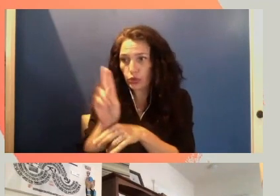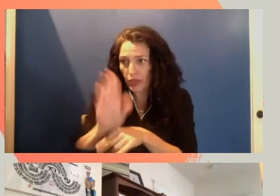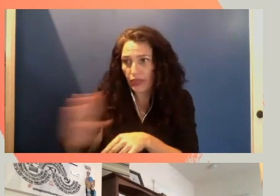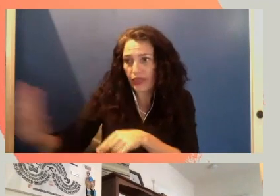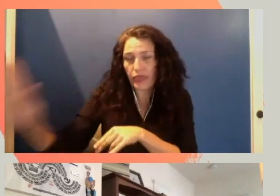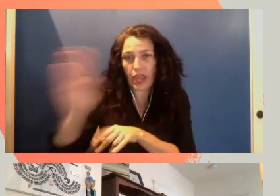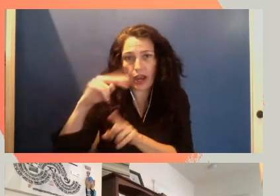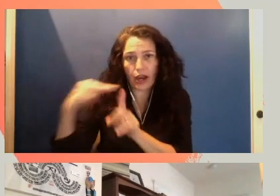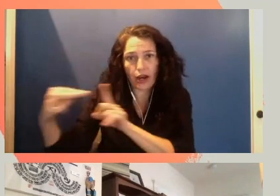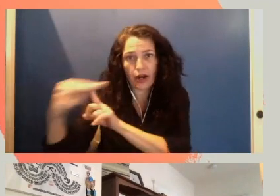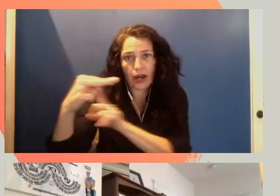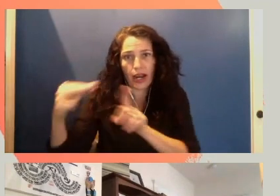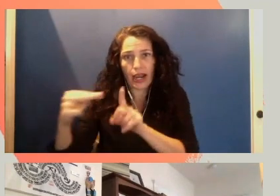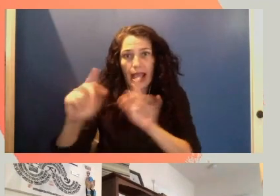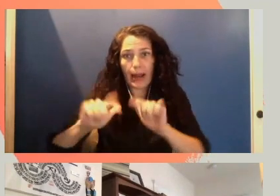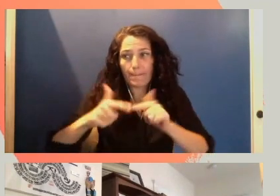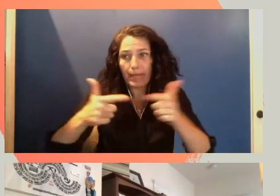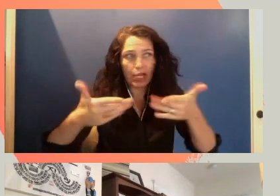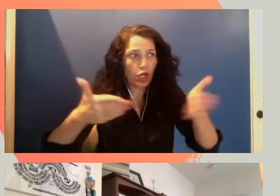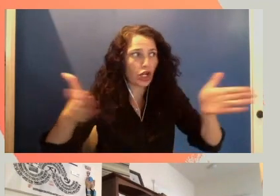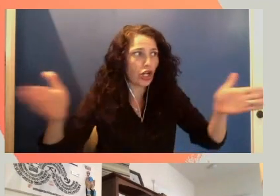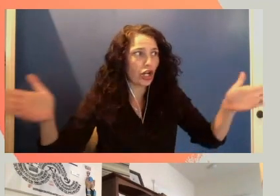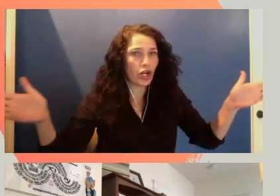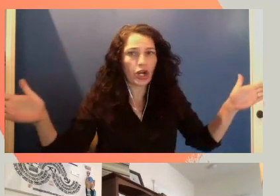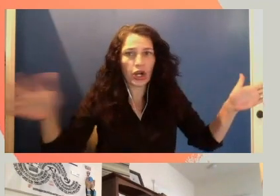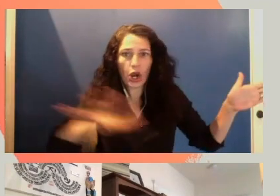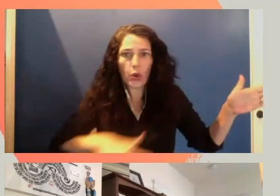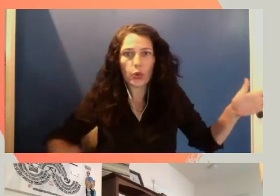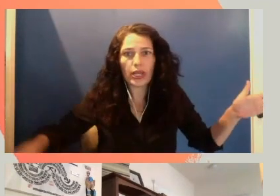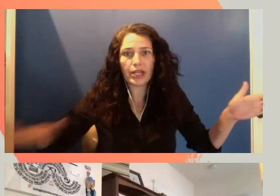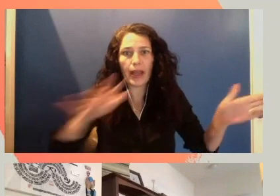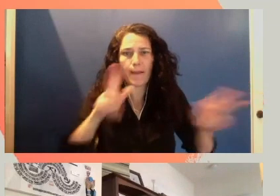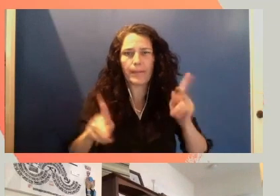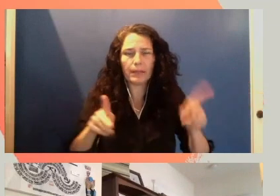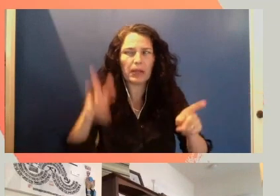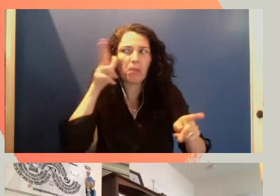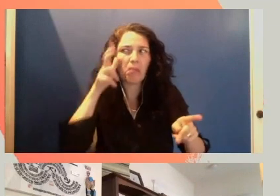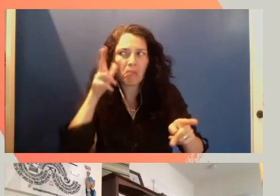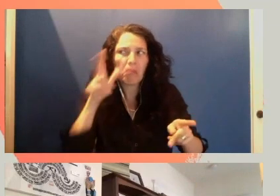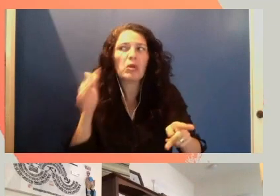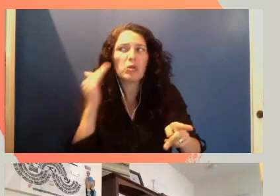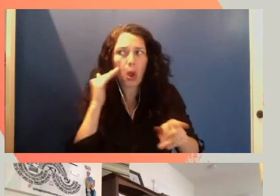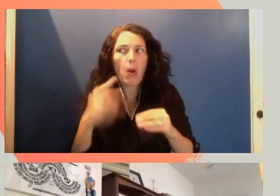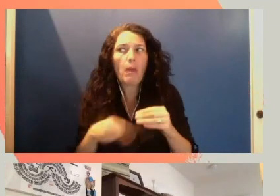and people know about them and their work. So yes, in that way, but it's not always like a clean,